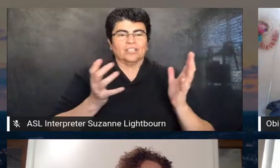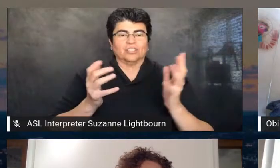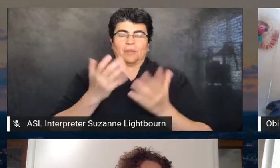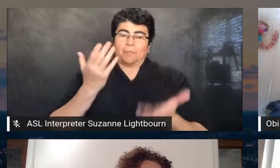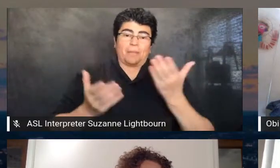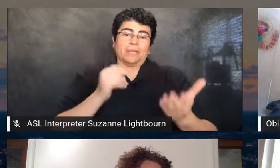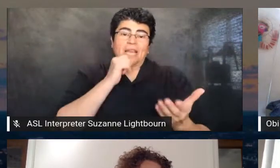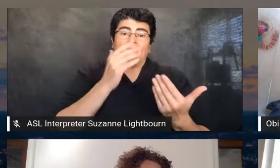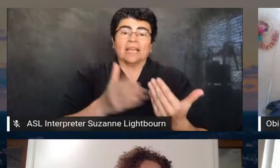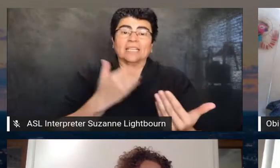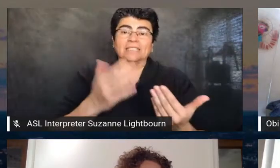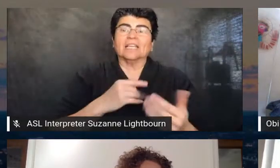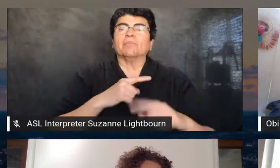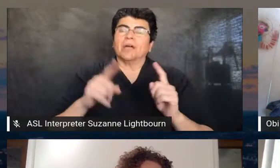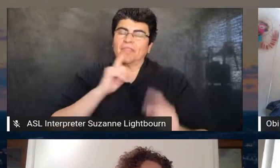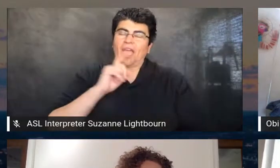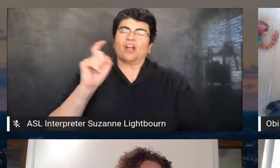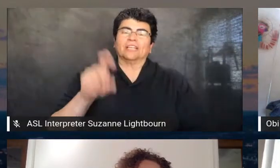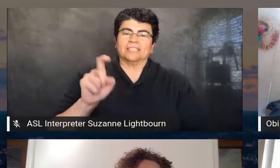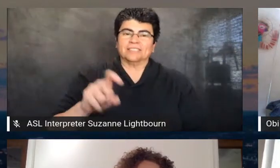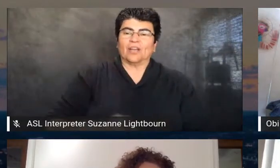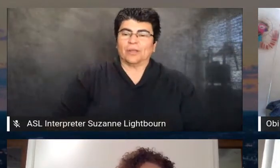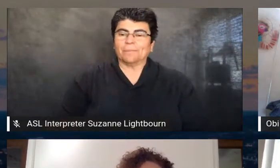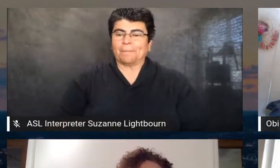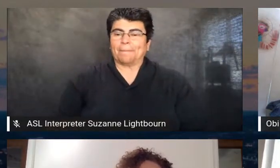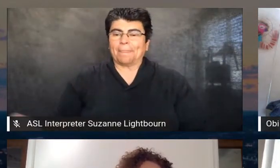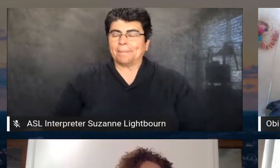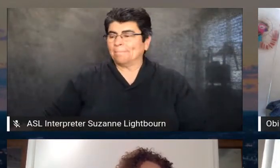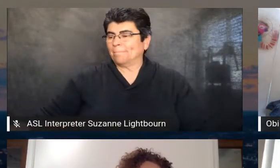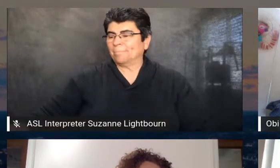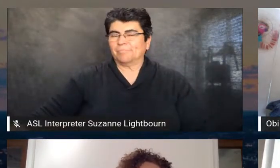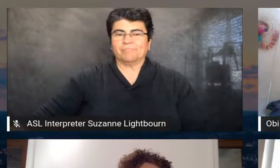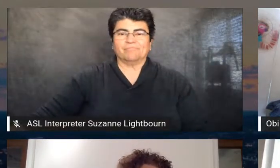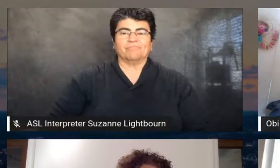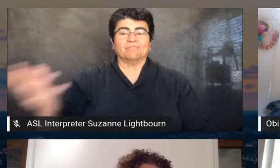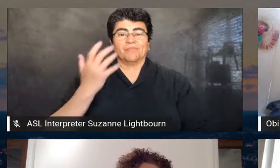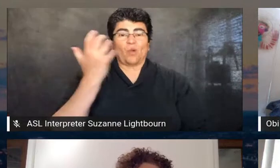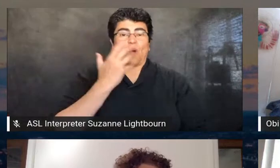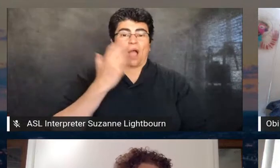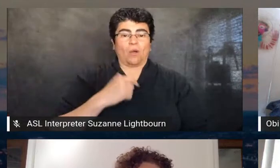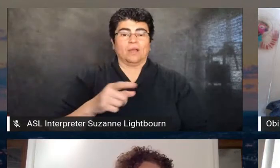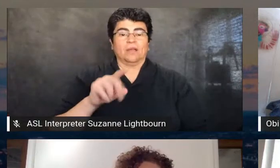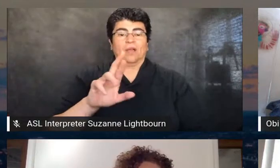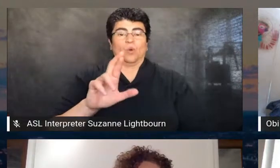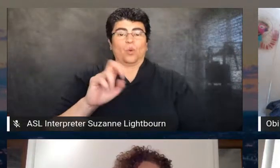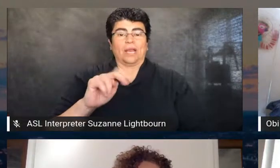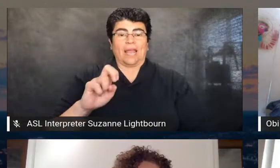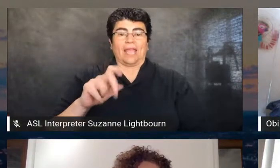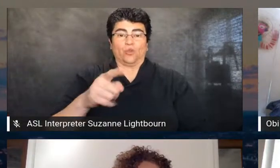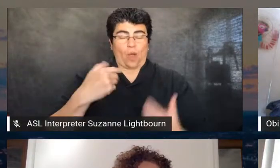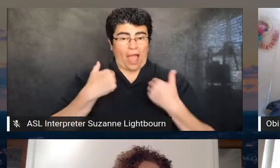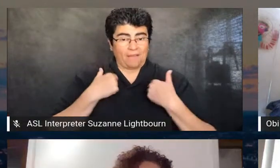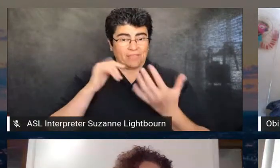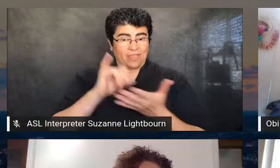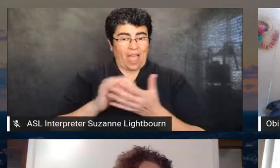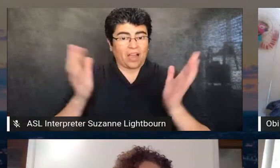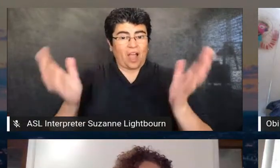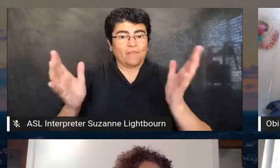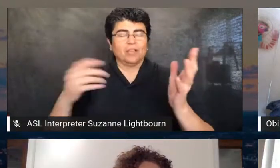that may not be easy, but they are necessary. Wow. And I think when you have that conversation, you open it up in so many ways,